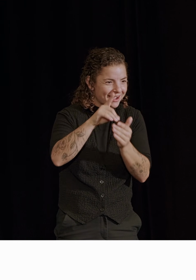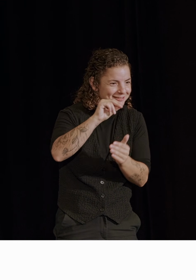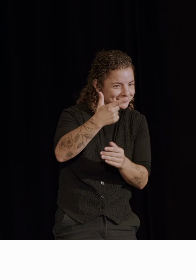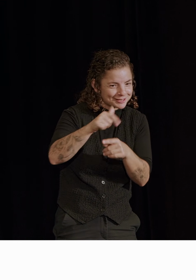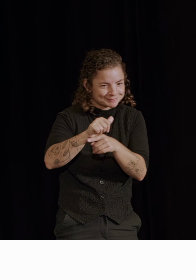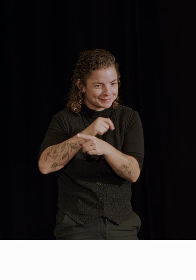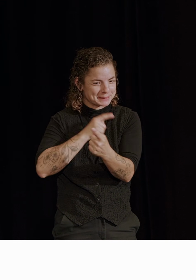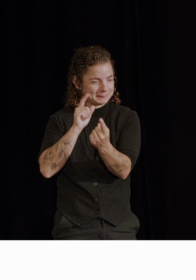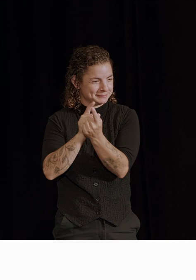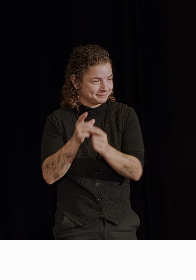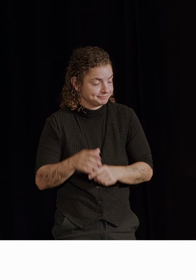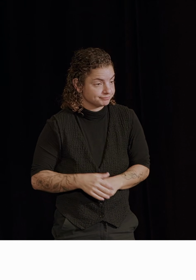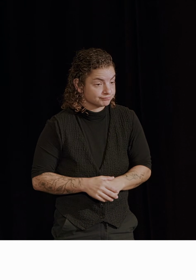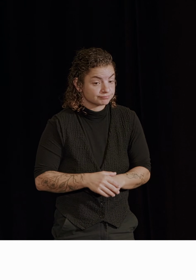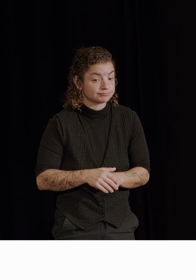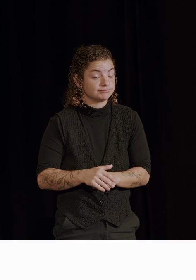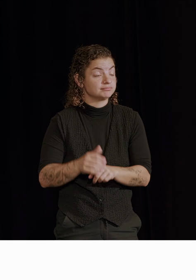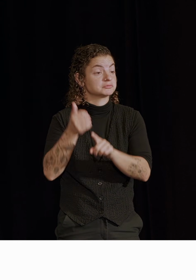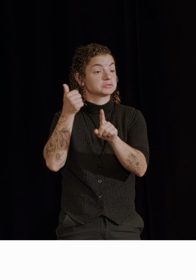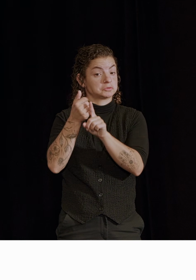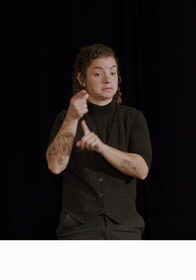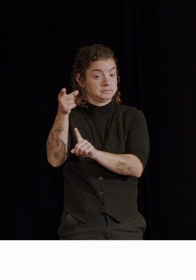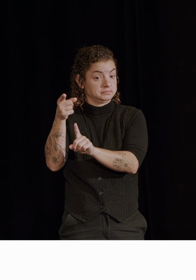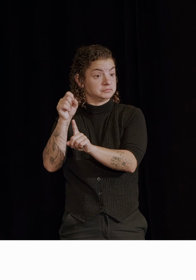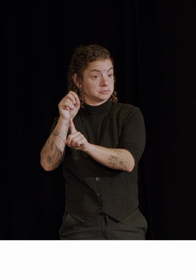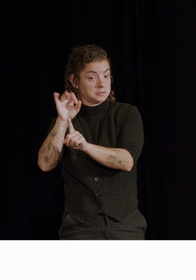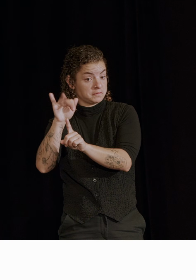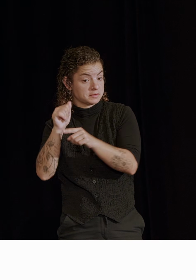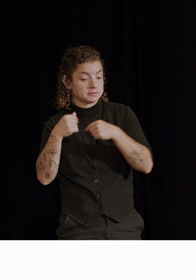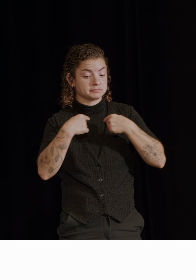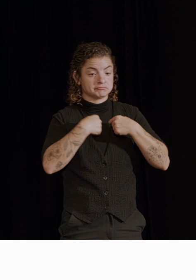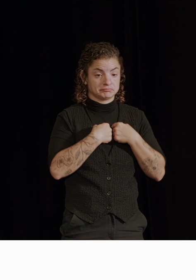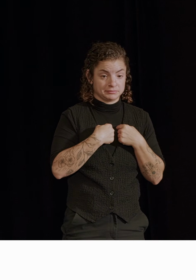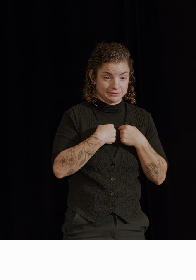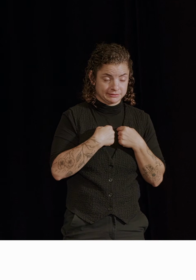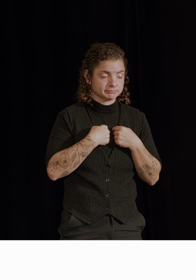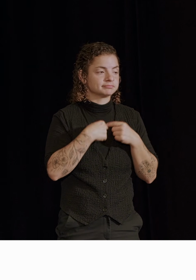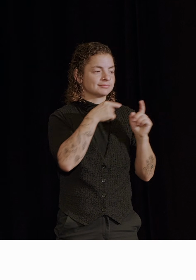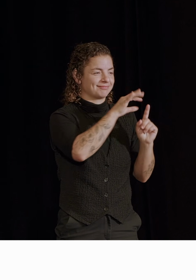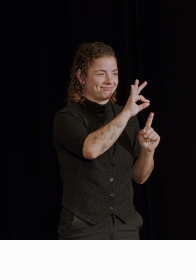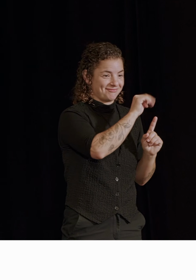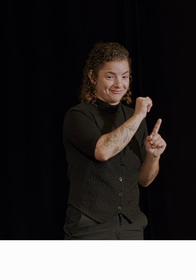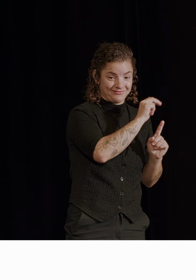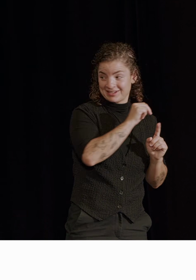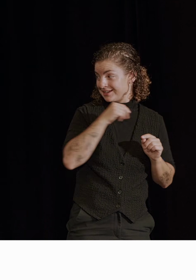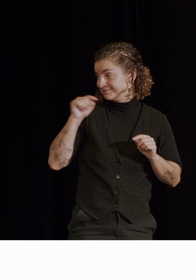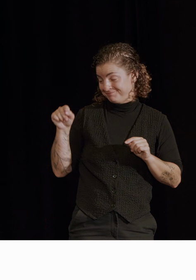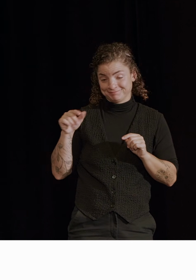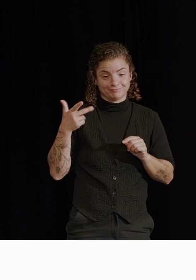Fan, who's going to be speaking in about a minute or two, once I finally wrap up. I'm sorry for my loquacious nature.